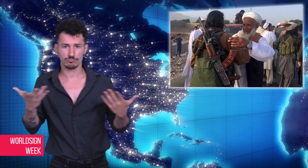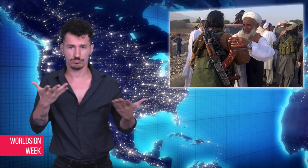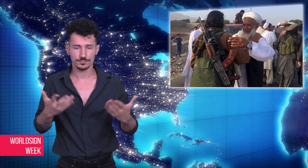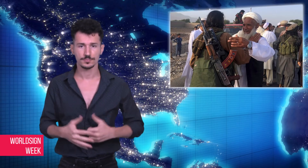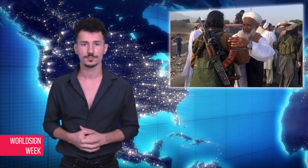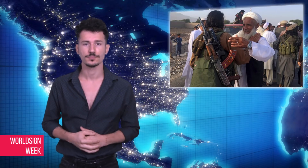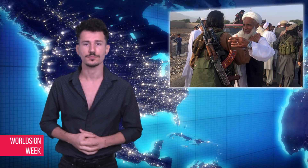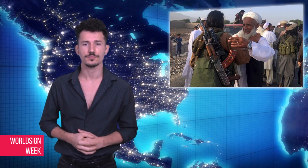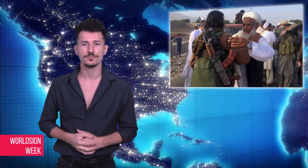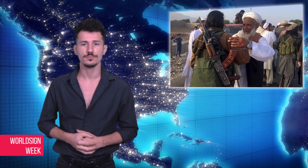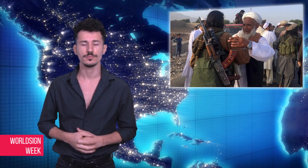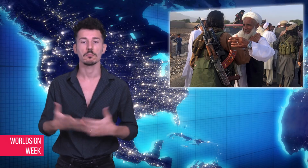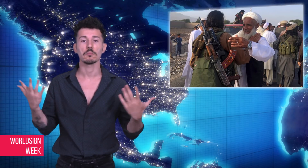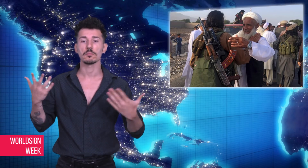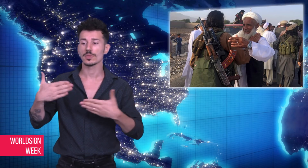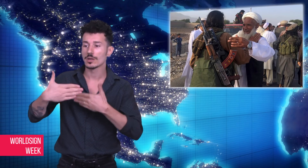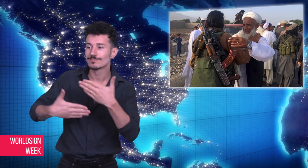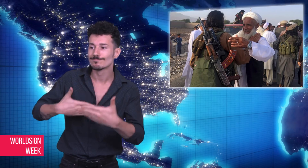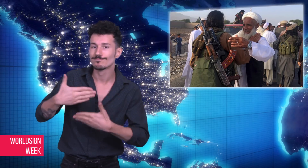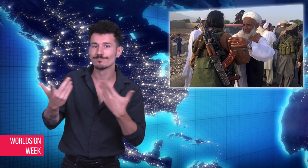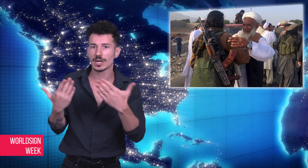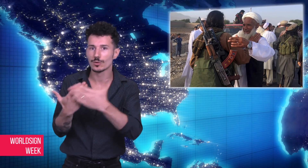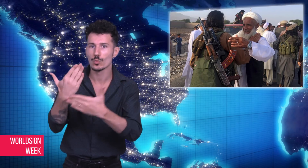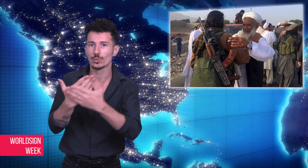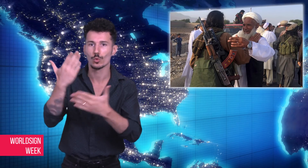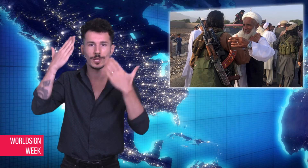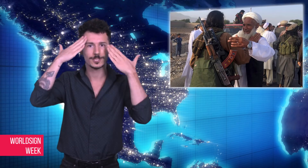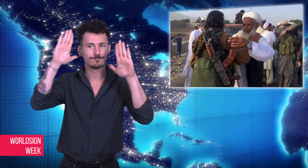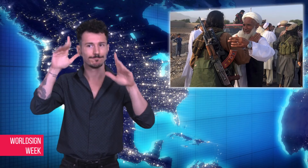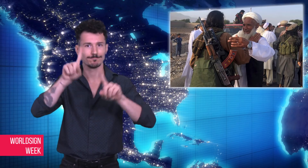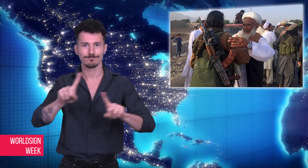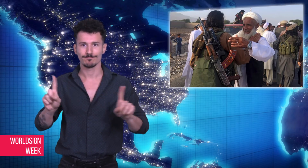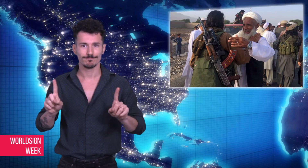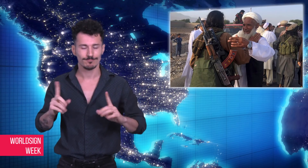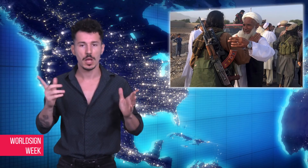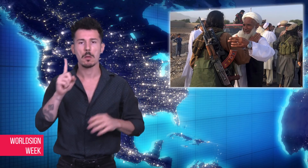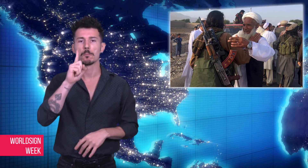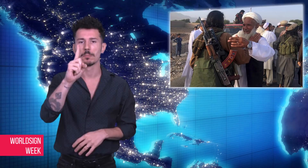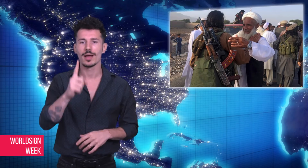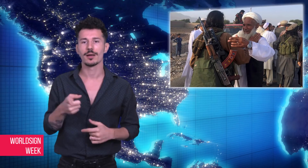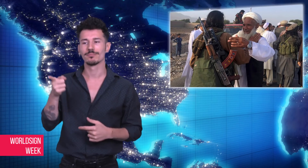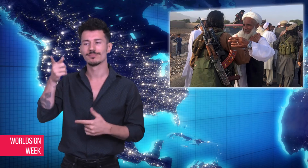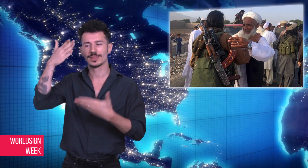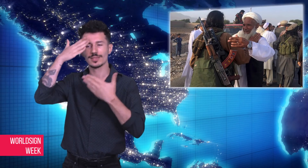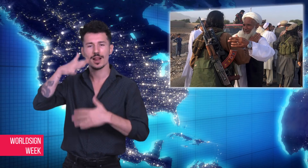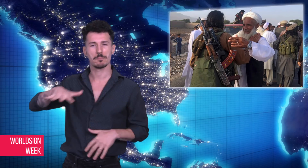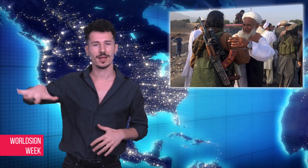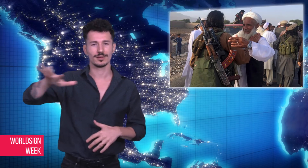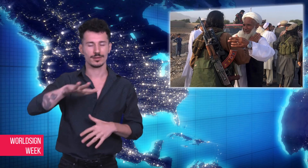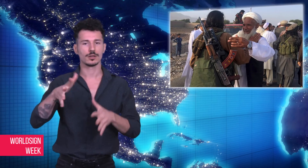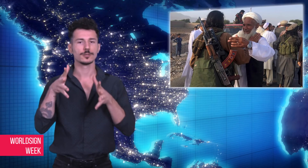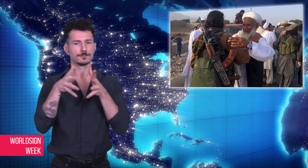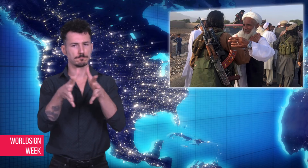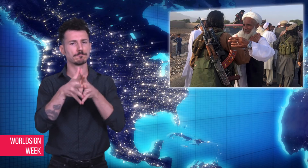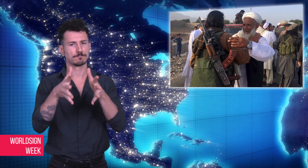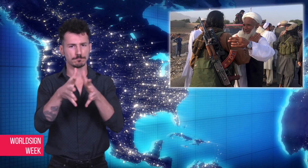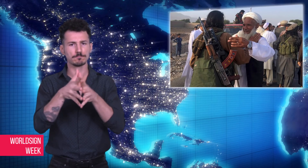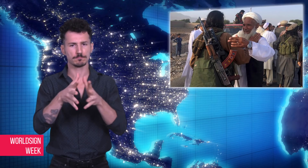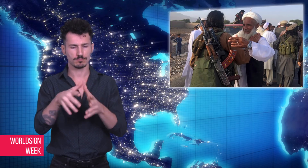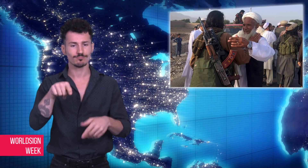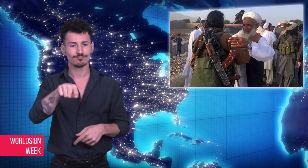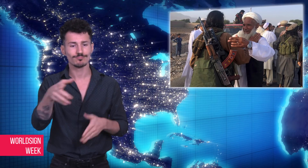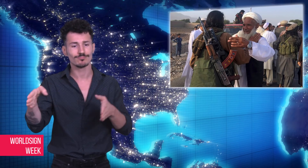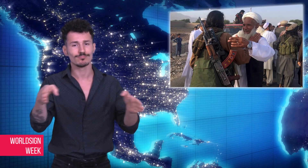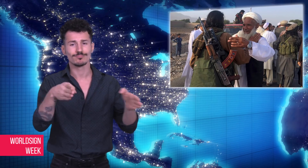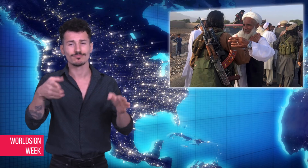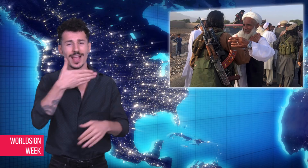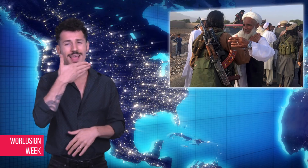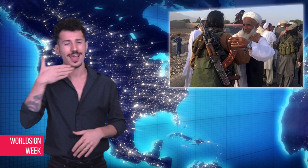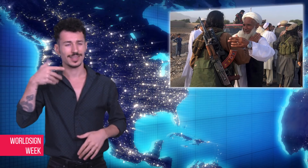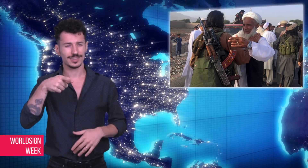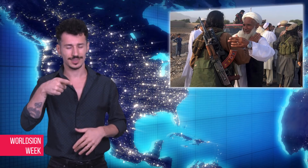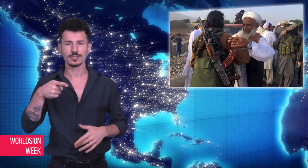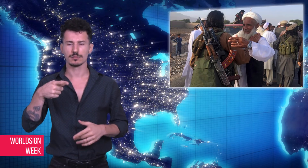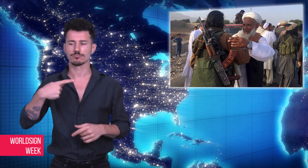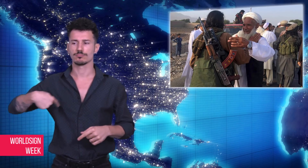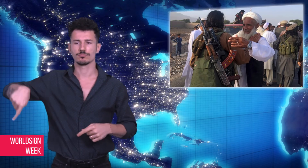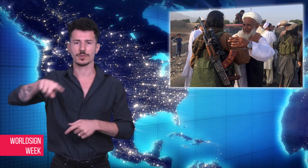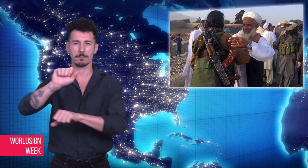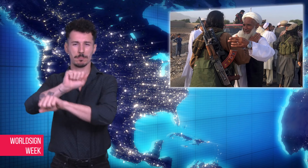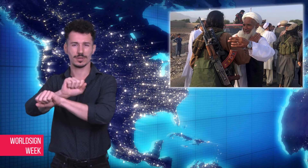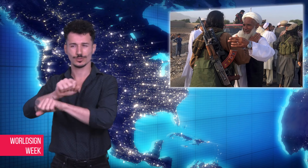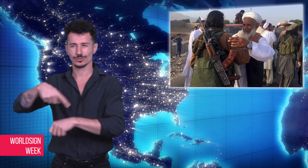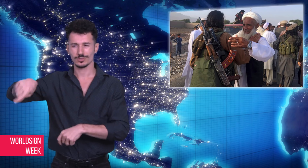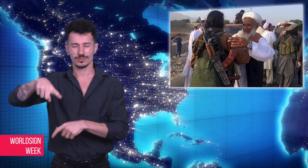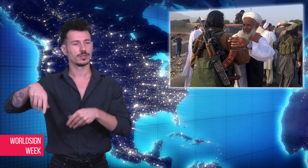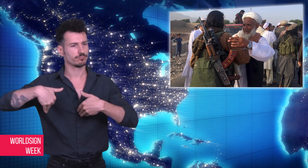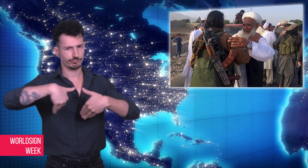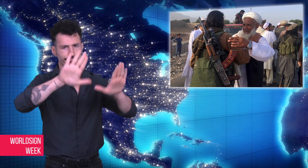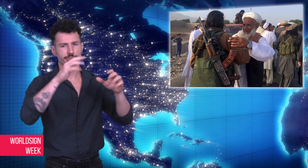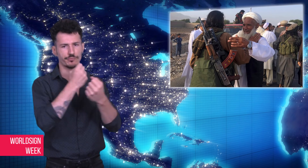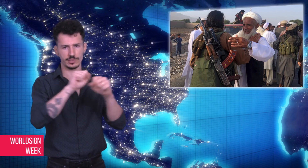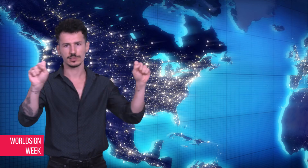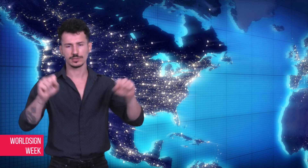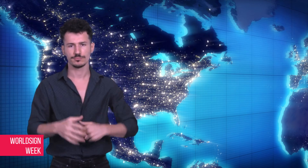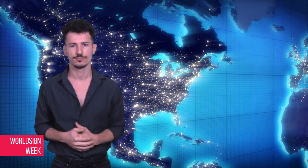hundreds of prisoners during Eid.”